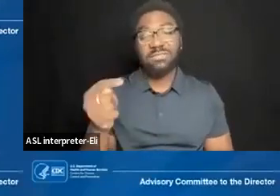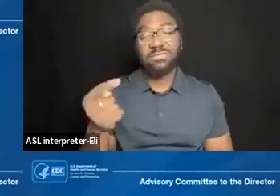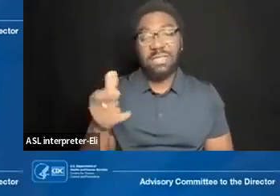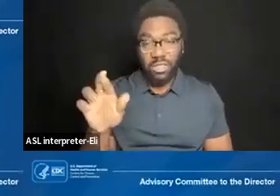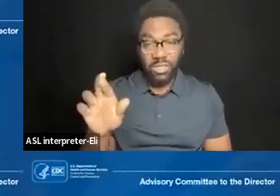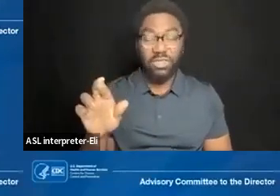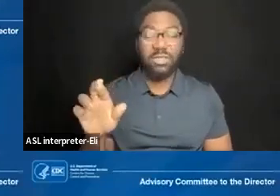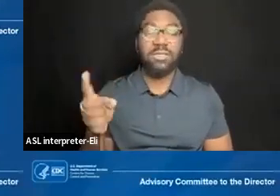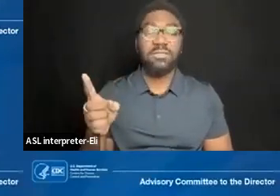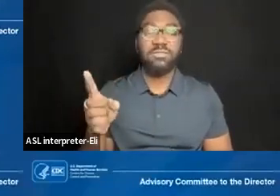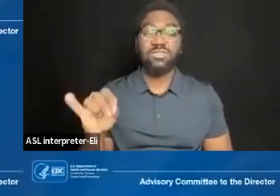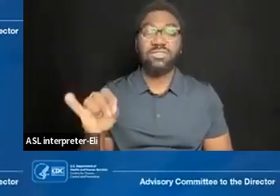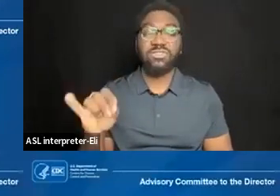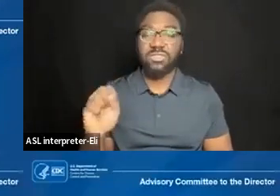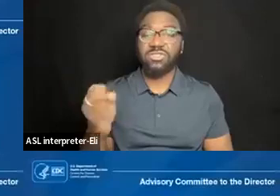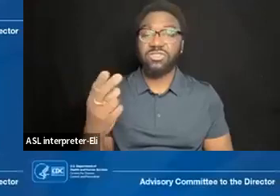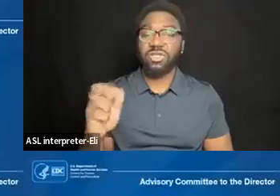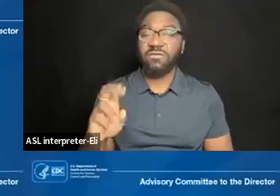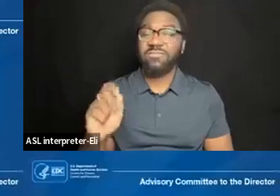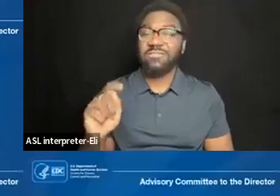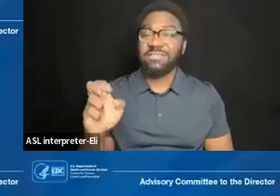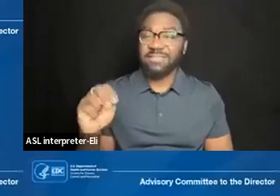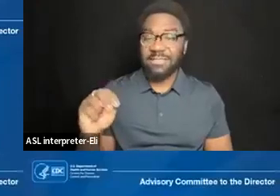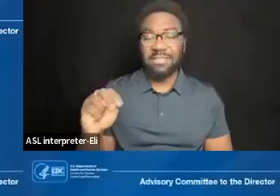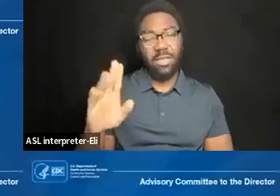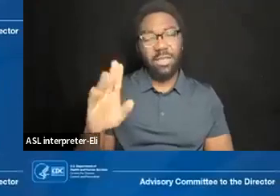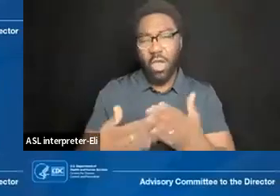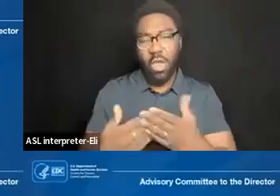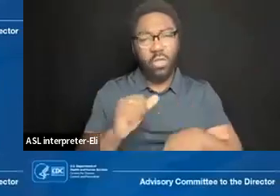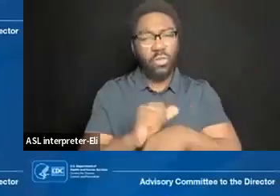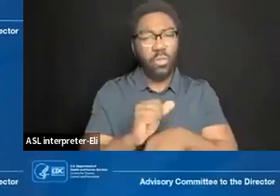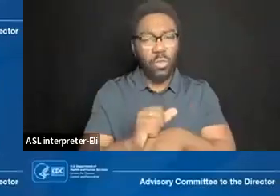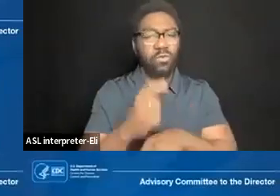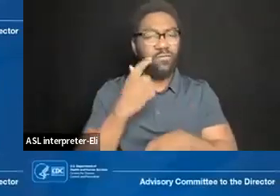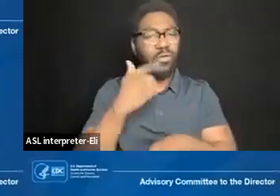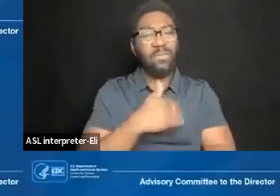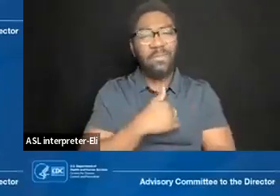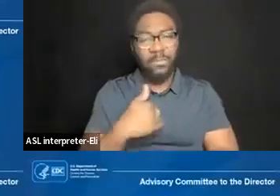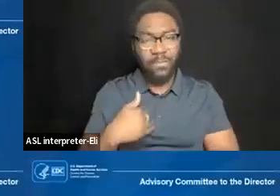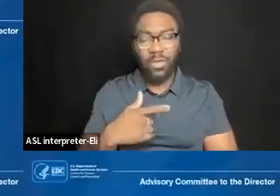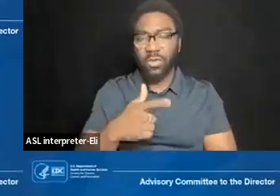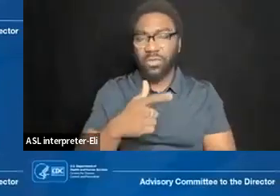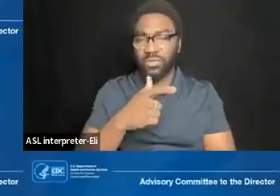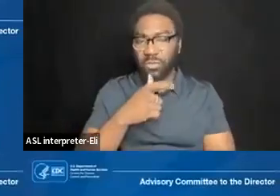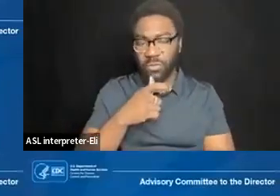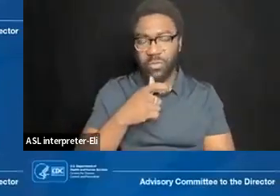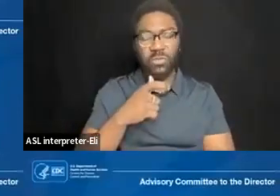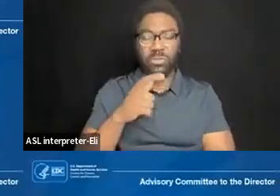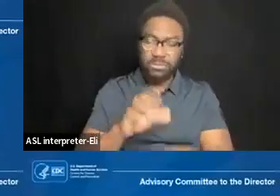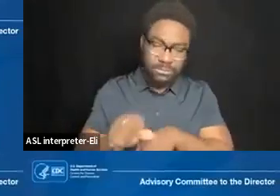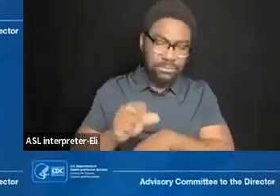and all of the enormous time and effort of the members who have put into their proposed action steps.